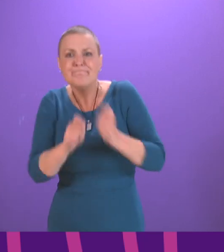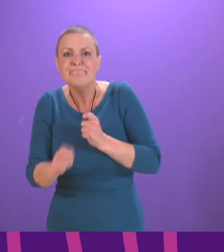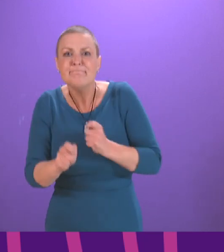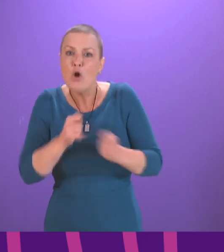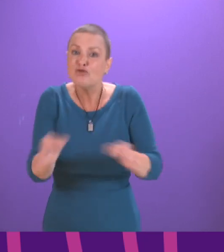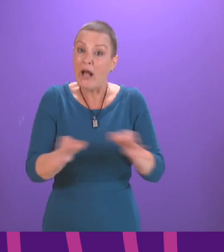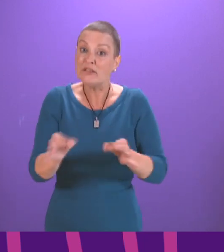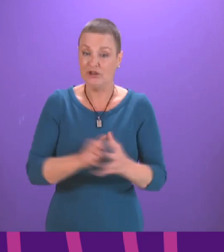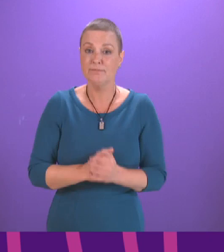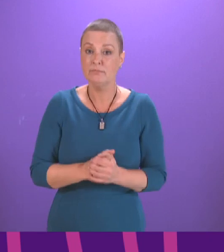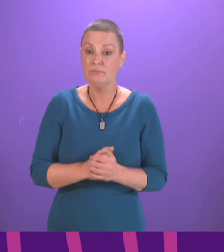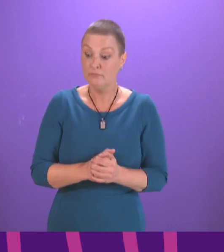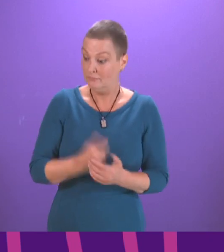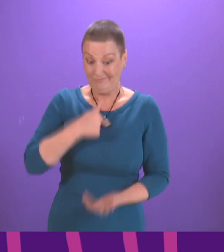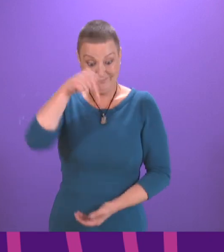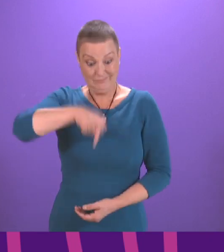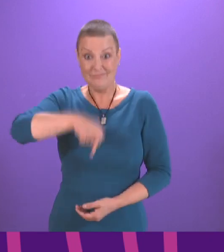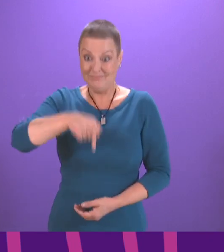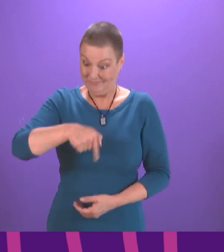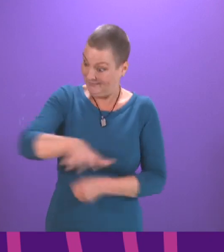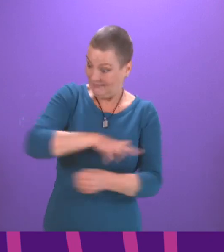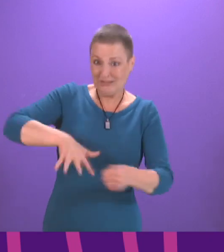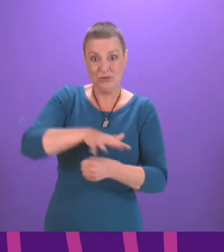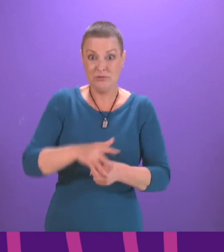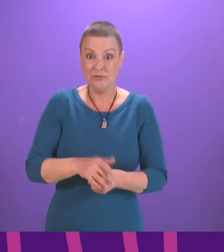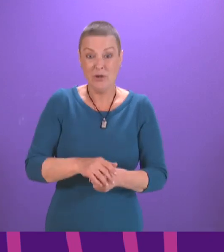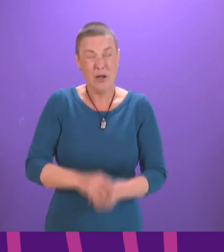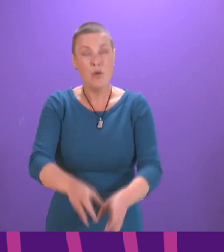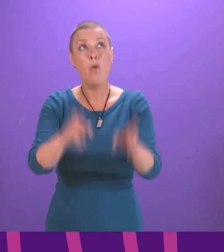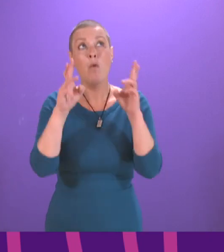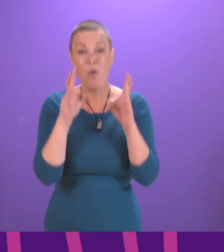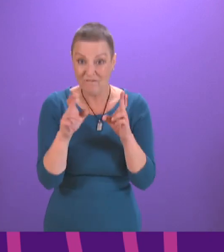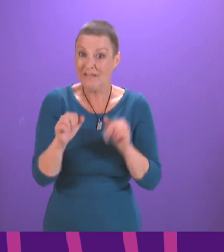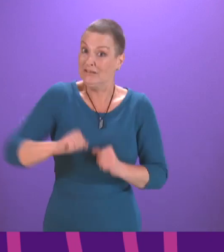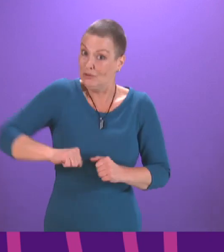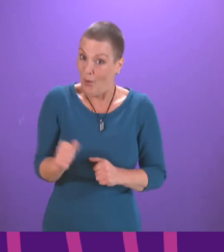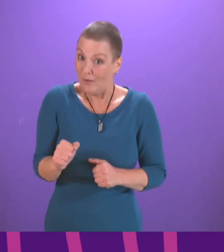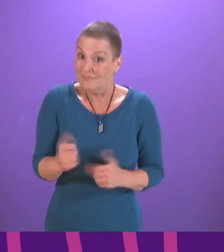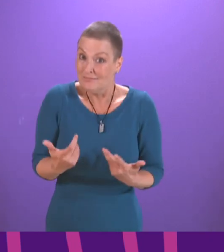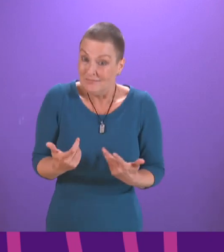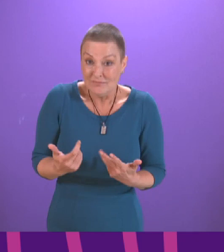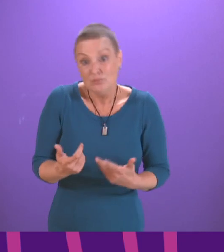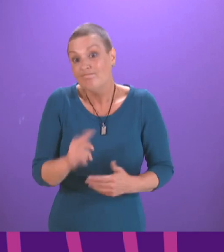We are in—in Scotland, I hope that we are not going deeper into it, but we might be—a